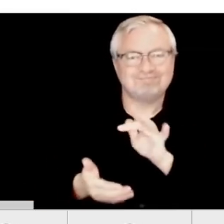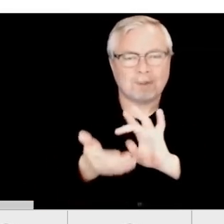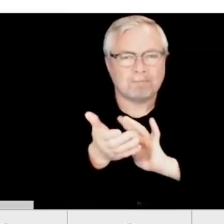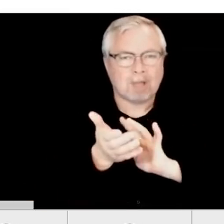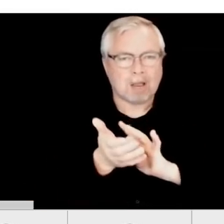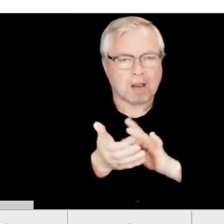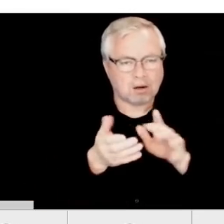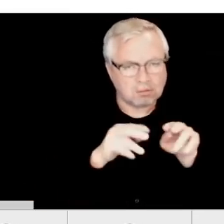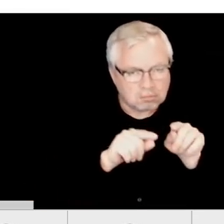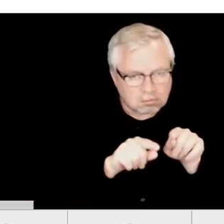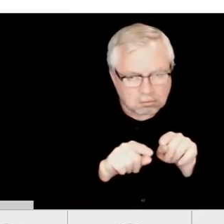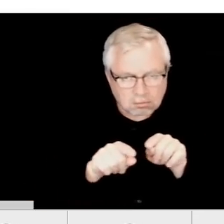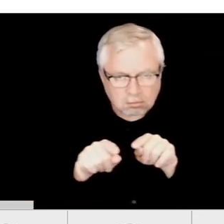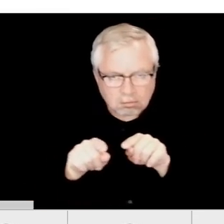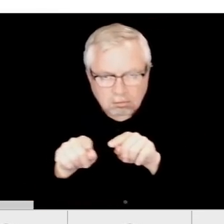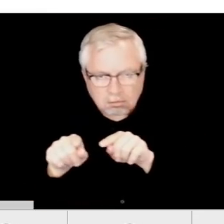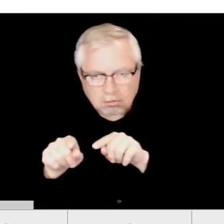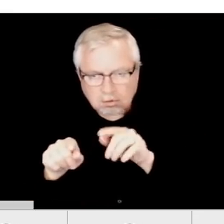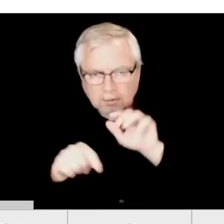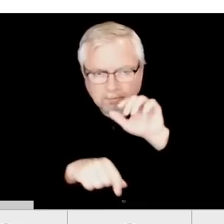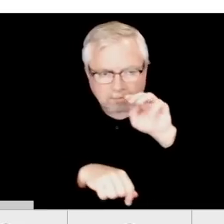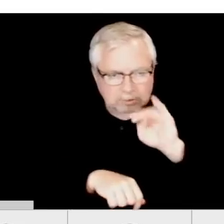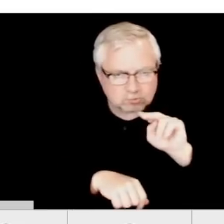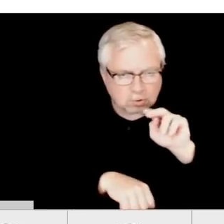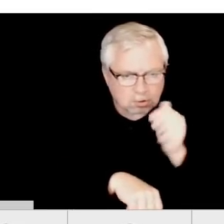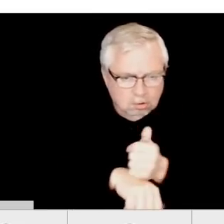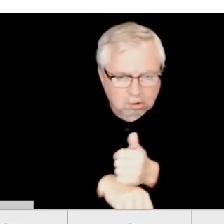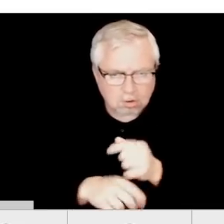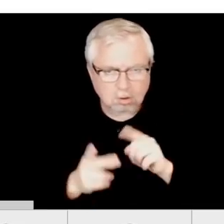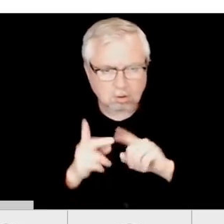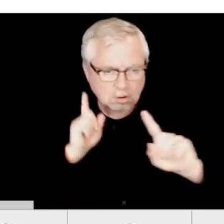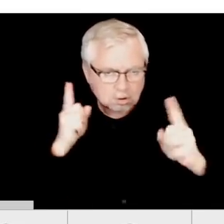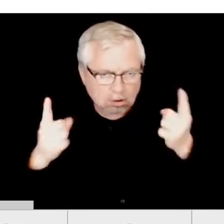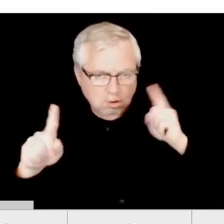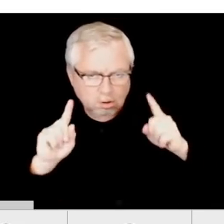Minnesota are social distancing and a stay at home order were not as